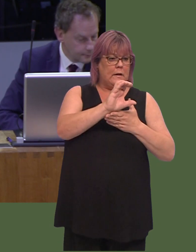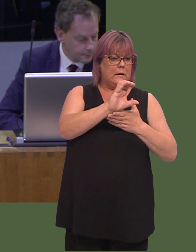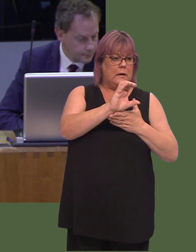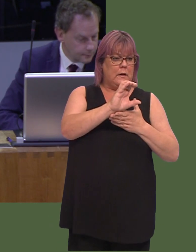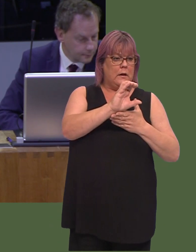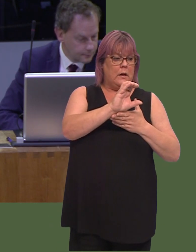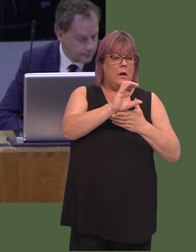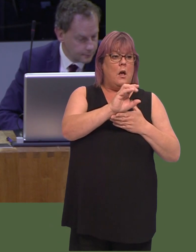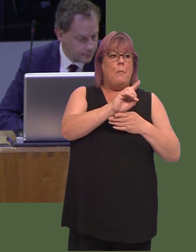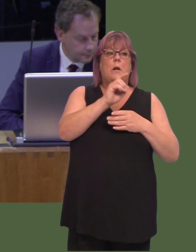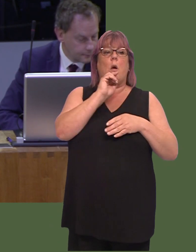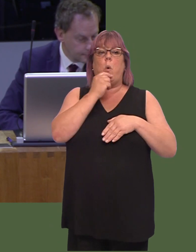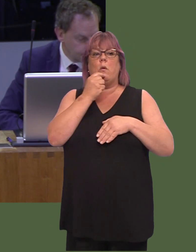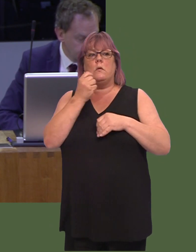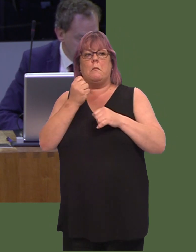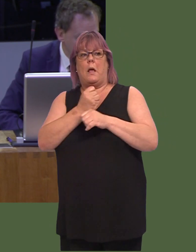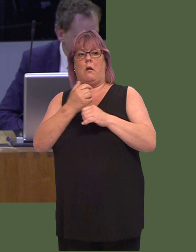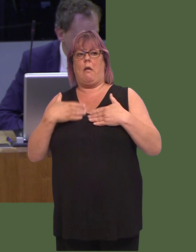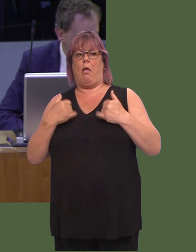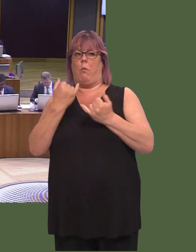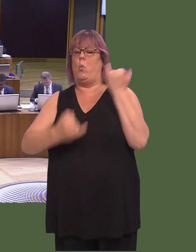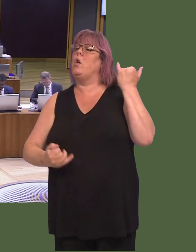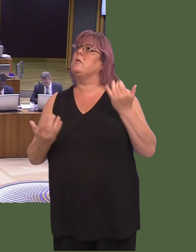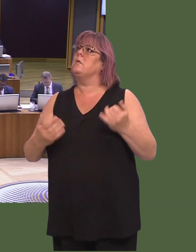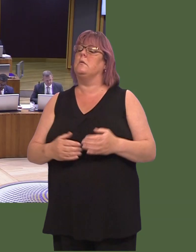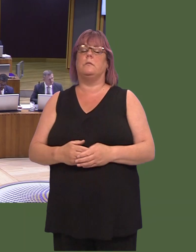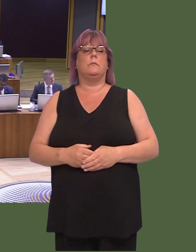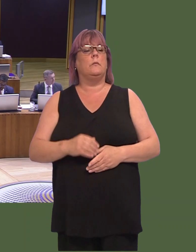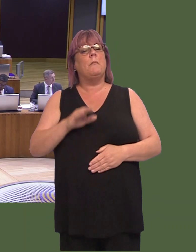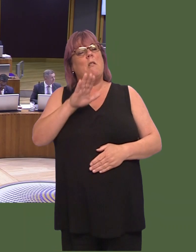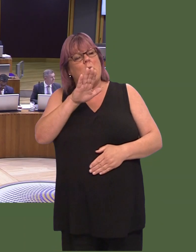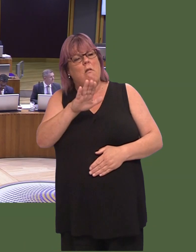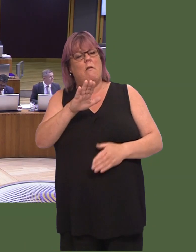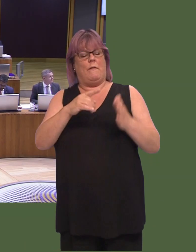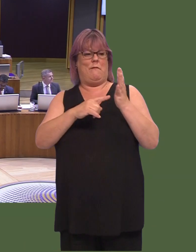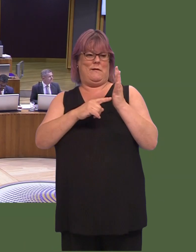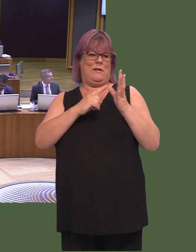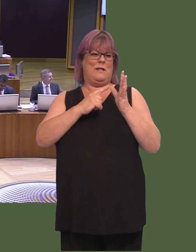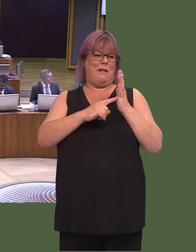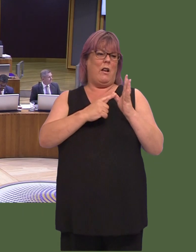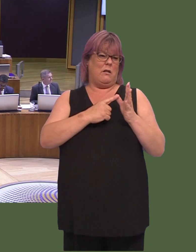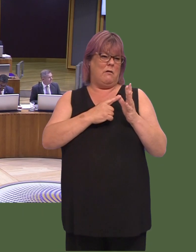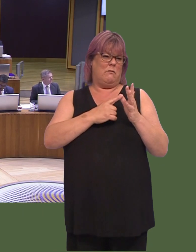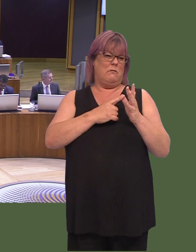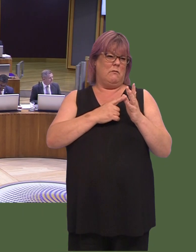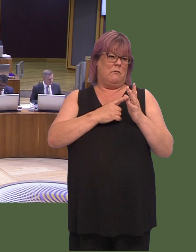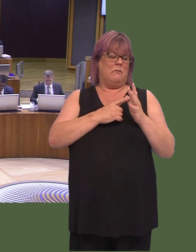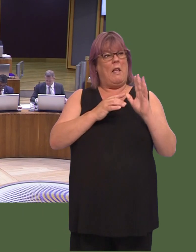at the plant doesn't come at a cost to human lives? Carwyn Jones AM: Well, I think, in fairness to Tata, they have certainly improved the